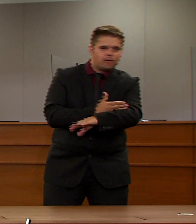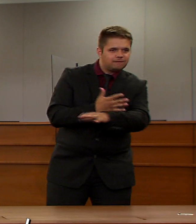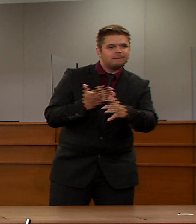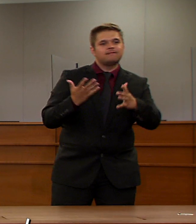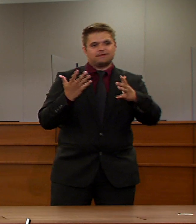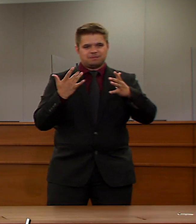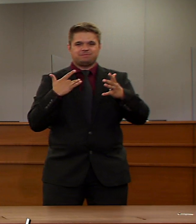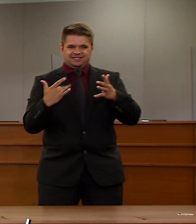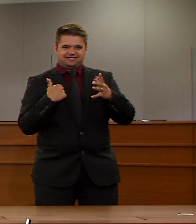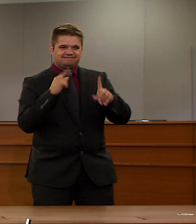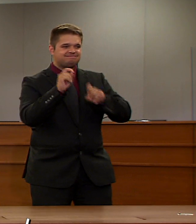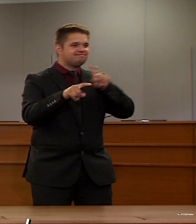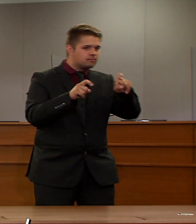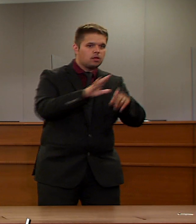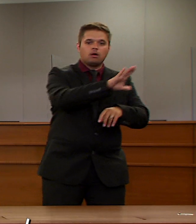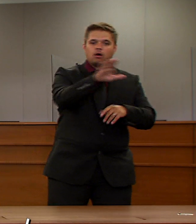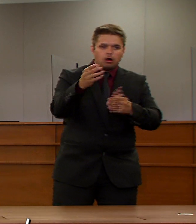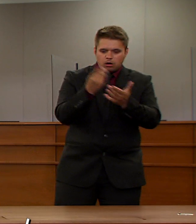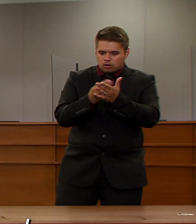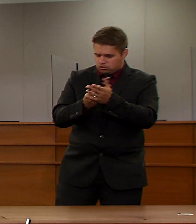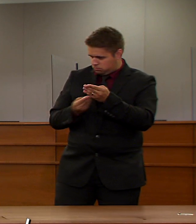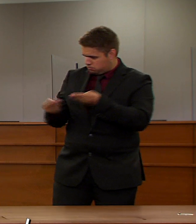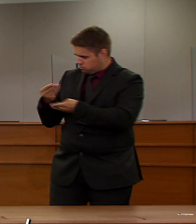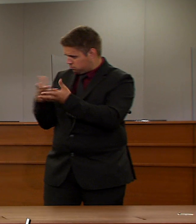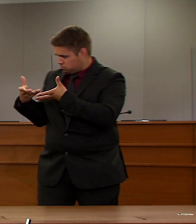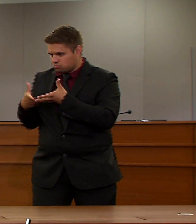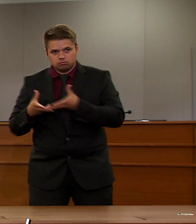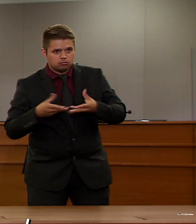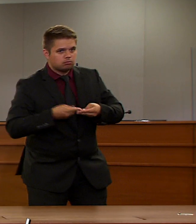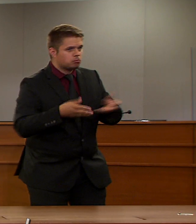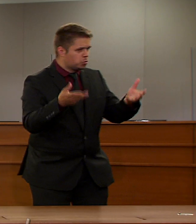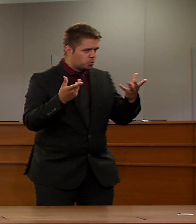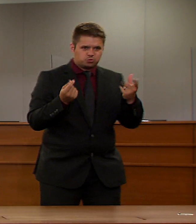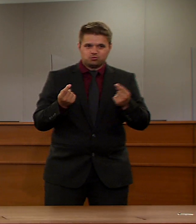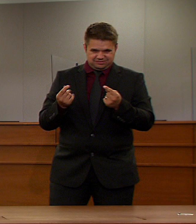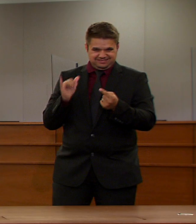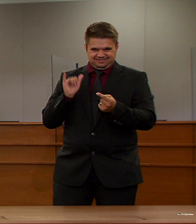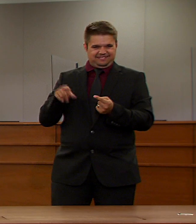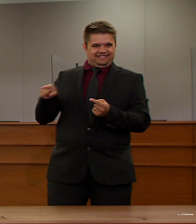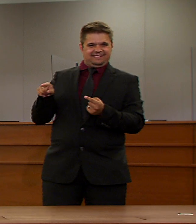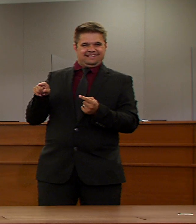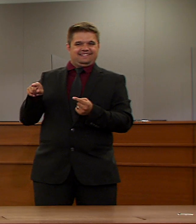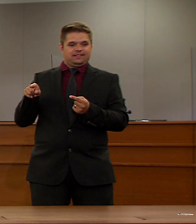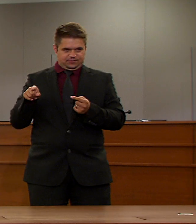are. The Community Survey is conducted by the city every two to three years and this one was